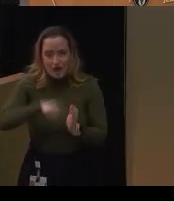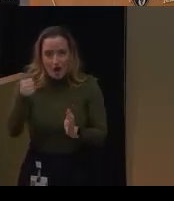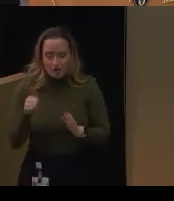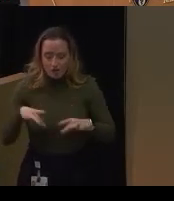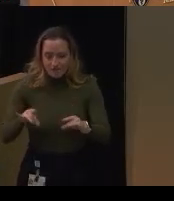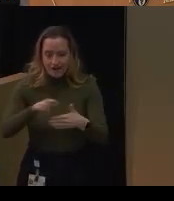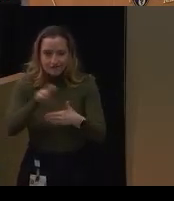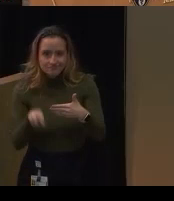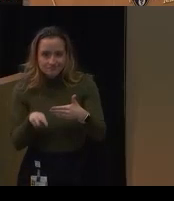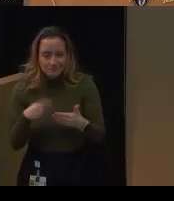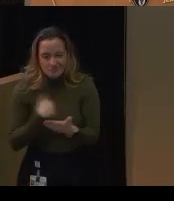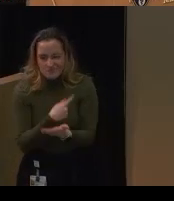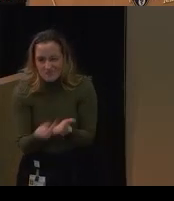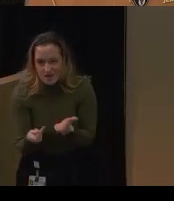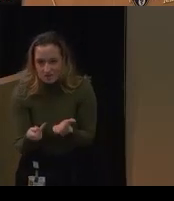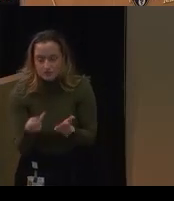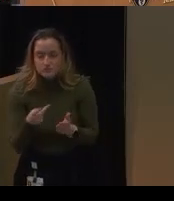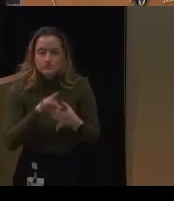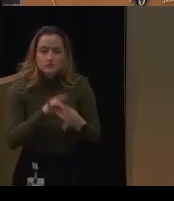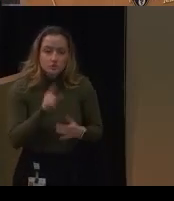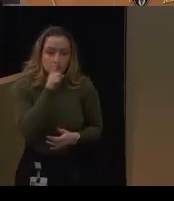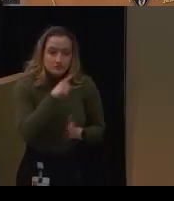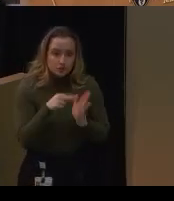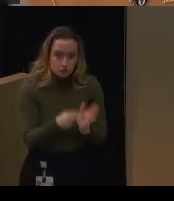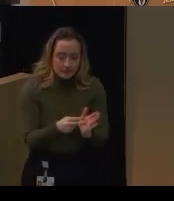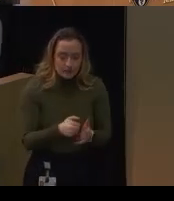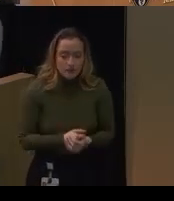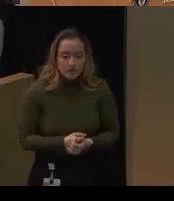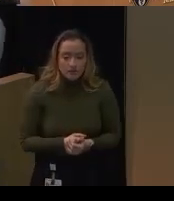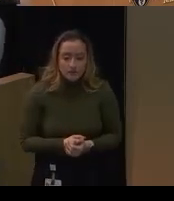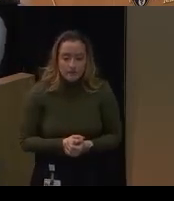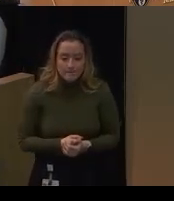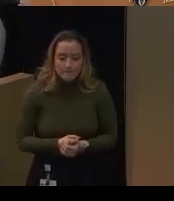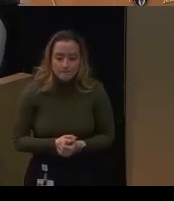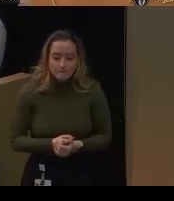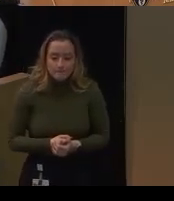small Advantage for fiction readers on social outcomes we have a number of what I think are